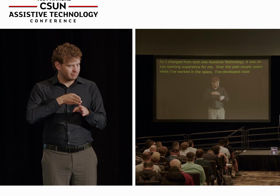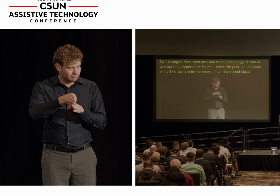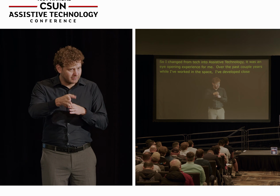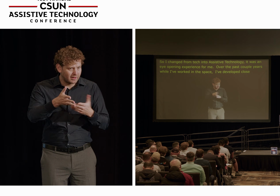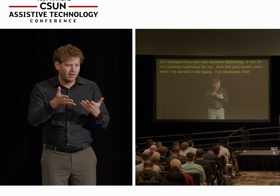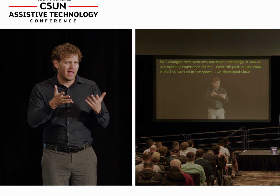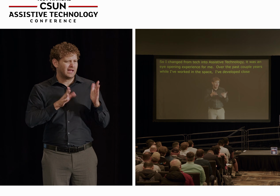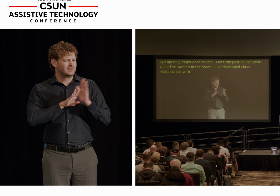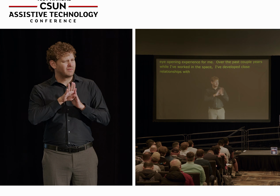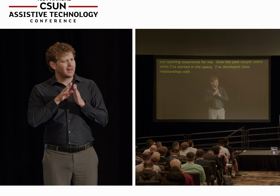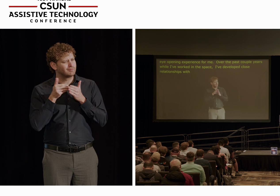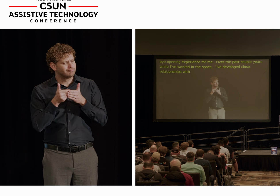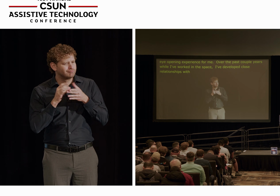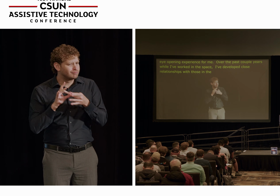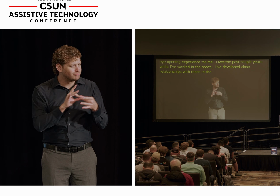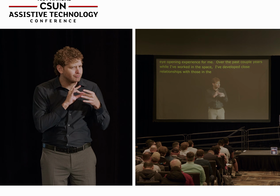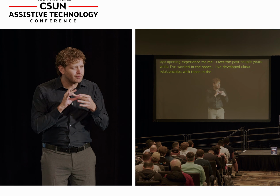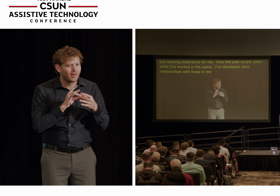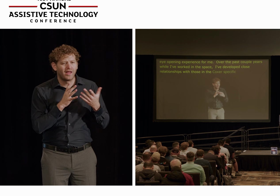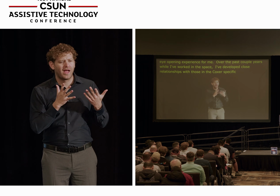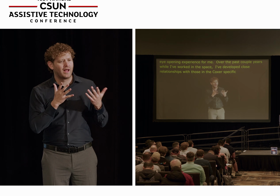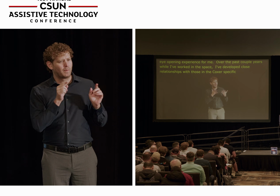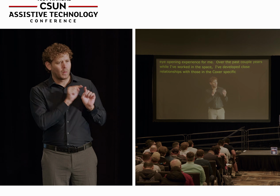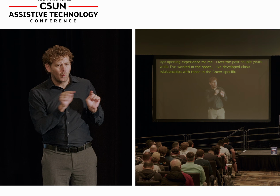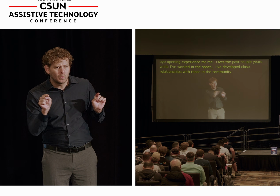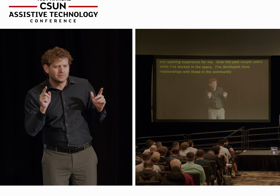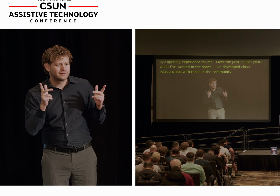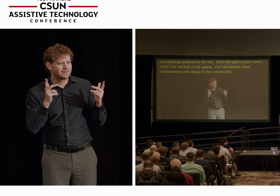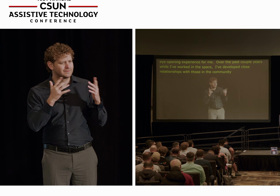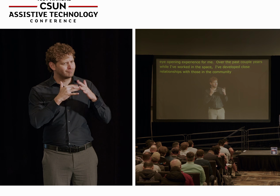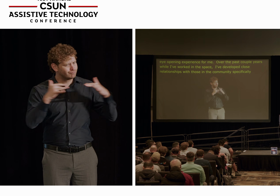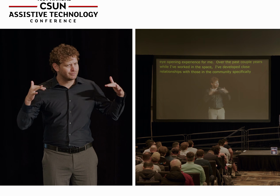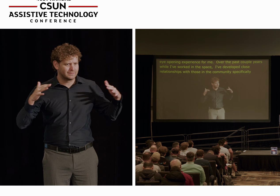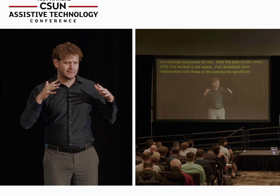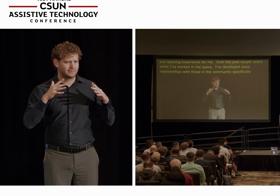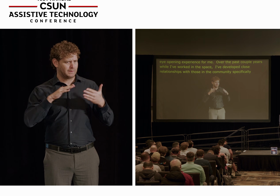in the community, specifically those that are blind and low vision. And I've never